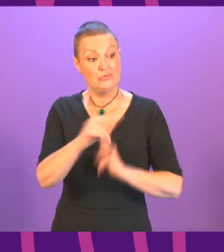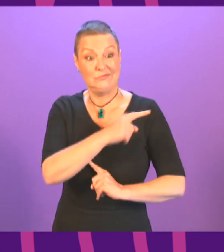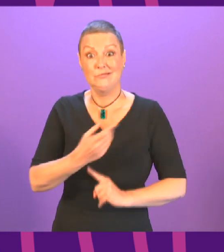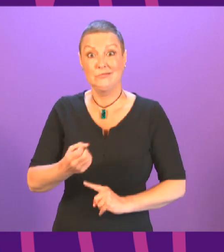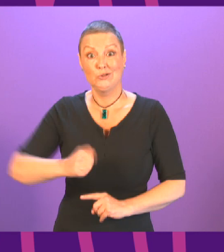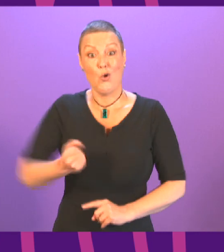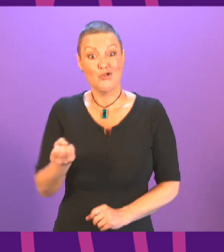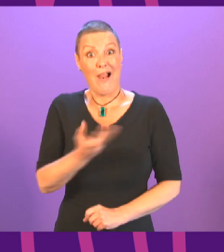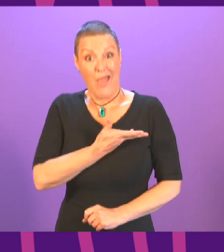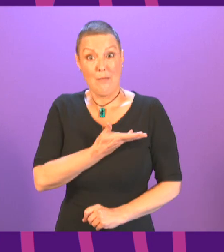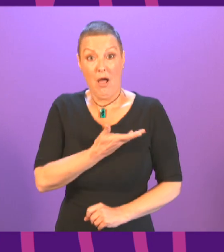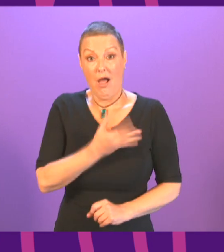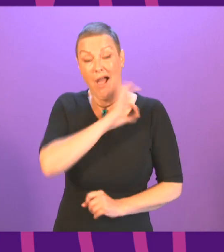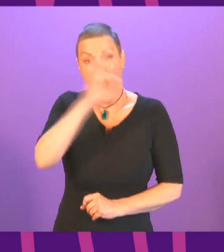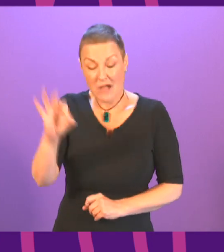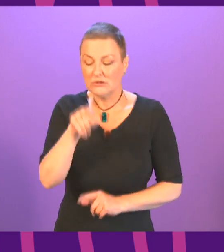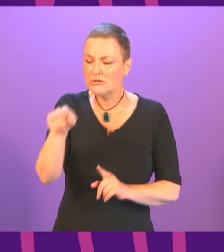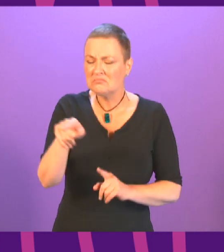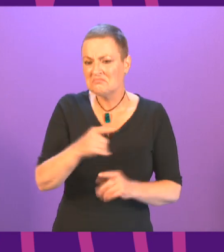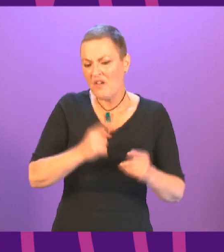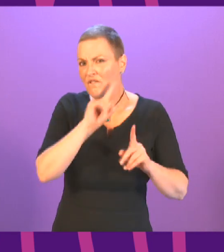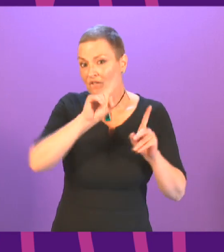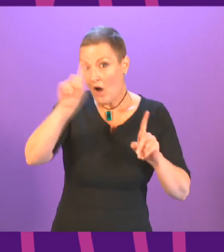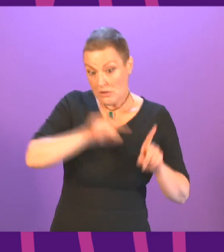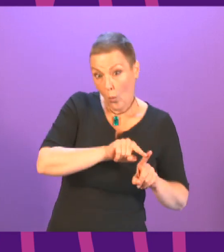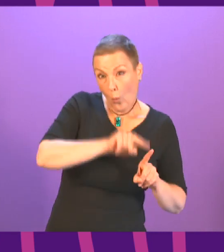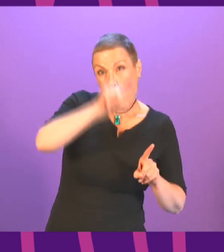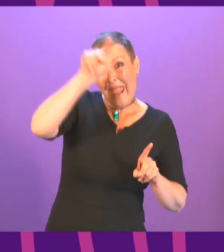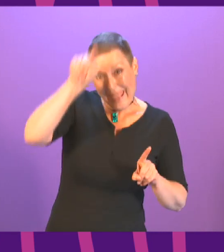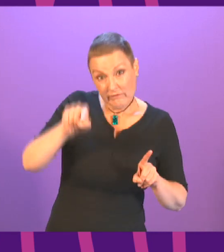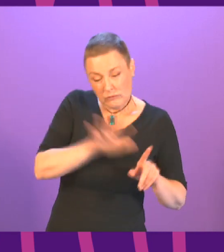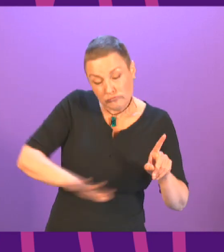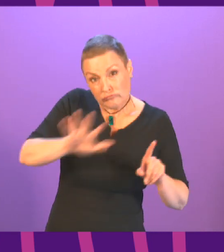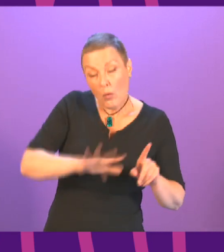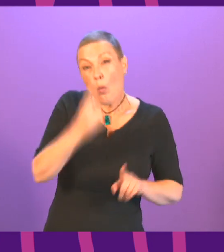Labour revealed that, in the first wave of Covid, more than a third of all NHS staff